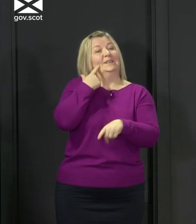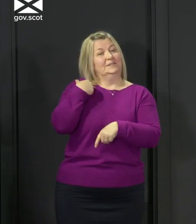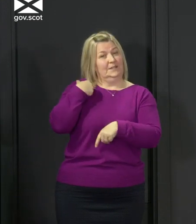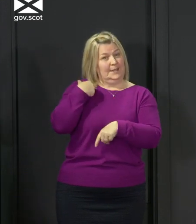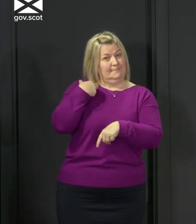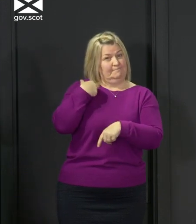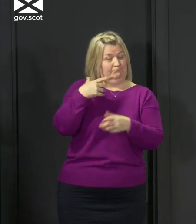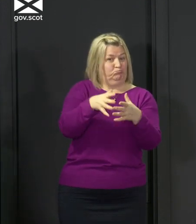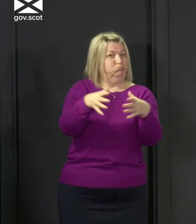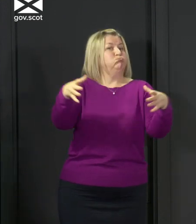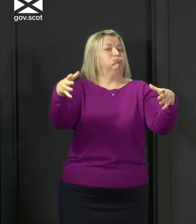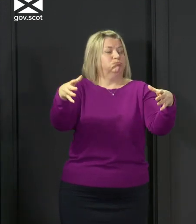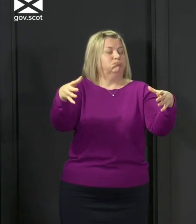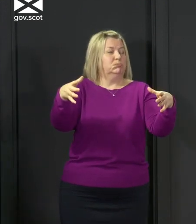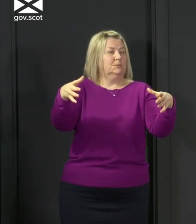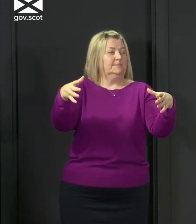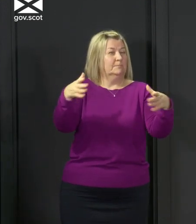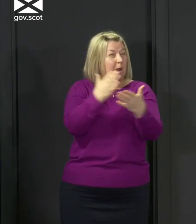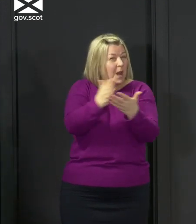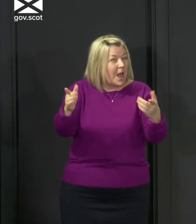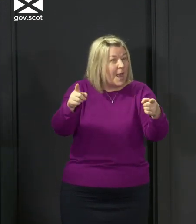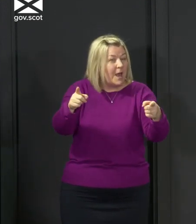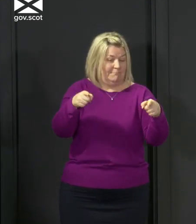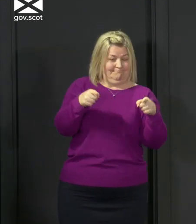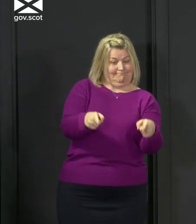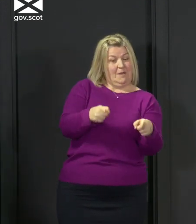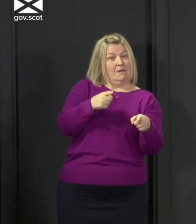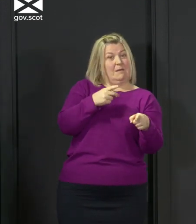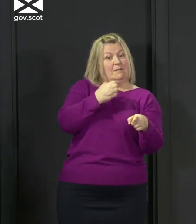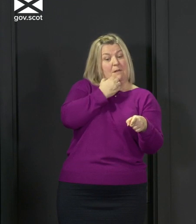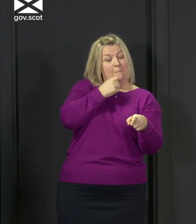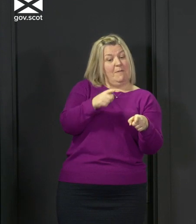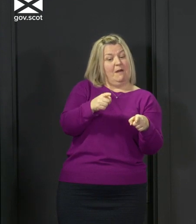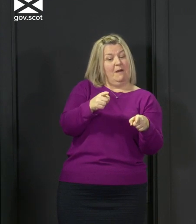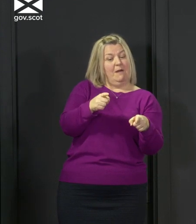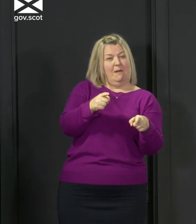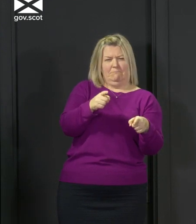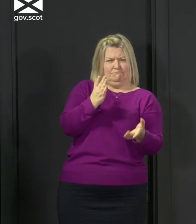As always, let me be clear that these numbers will be an underestimate.